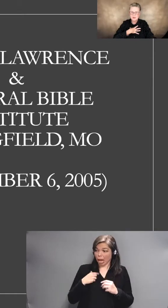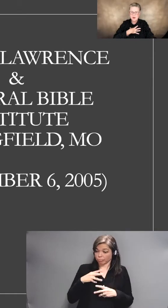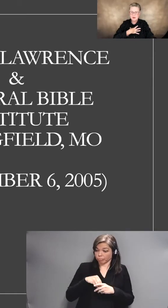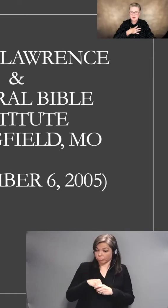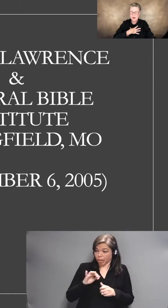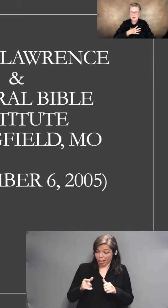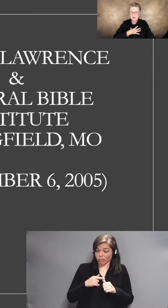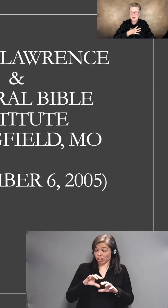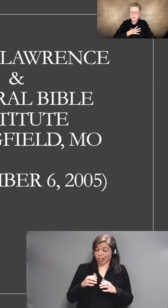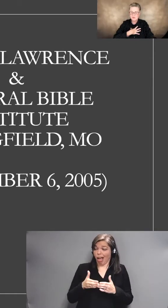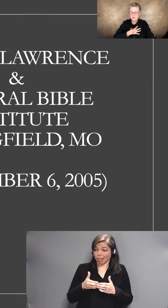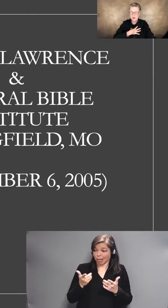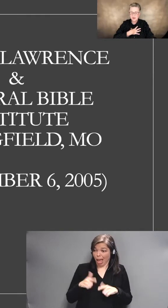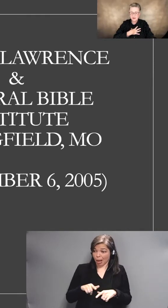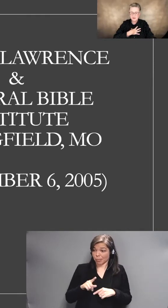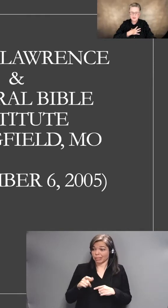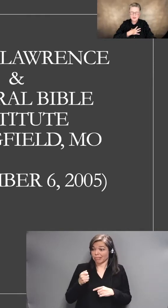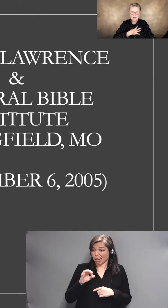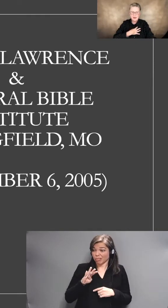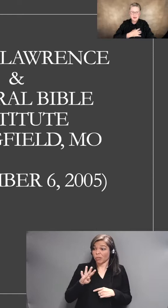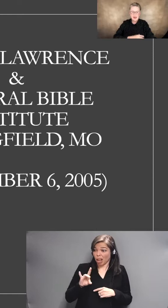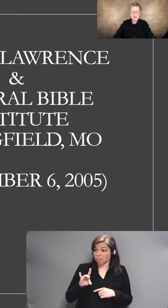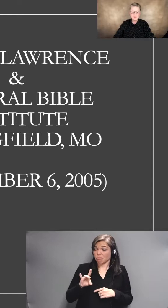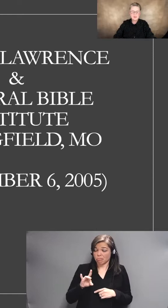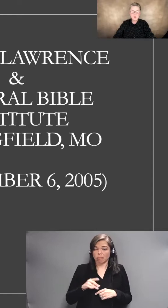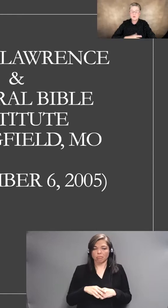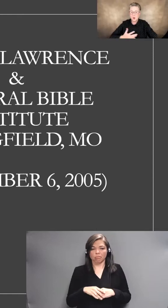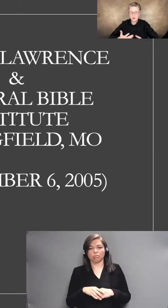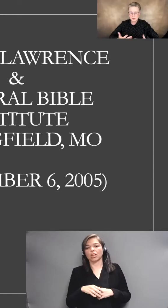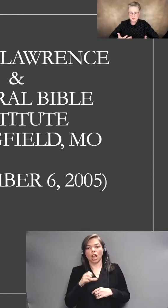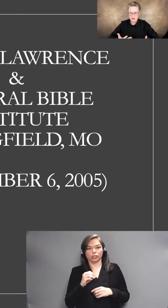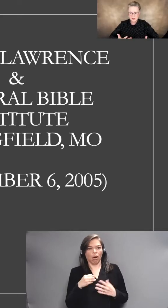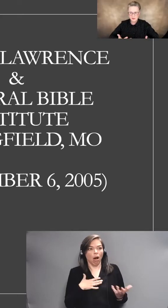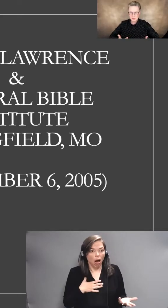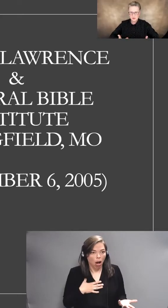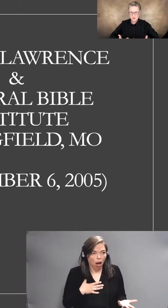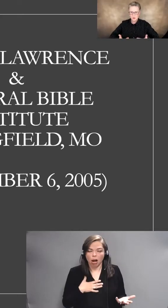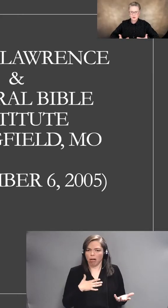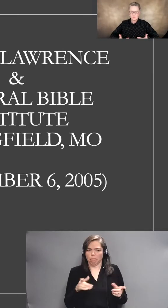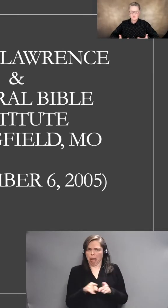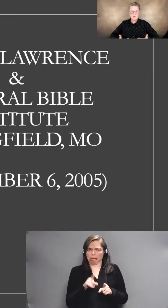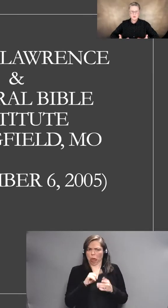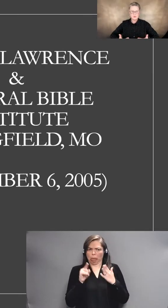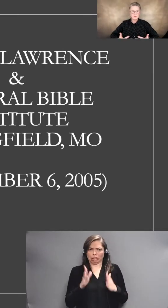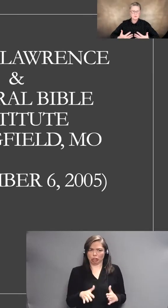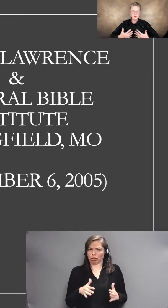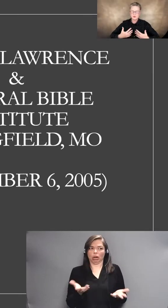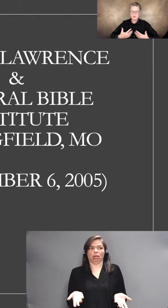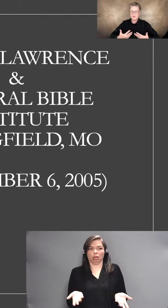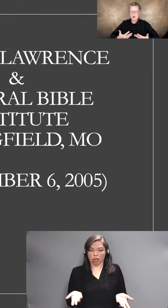that happened in 1948, and so of course, I mean, as a researcher . . .